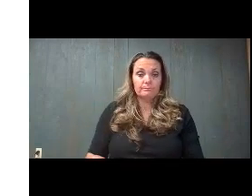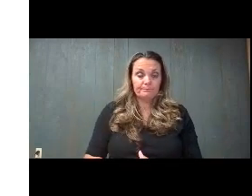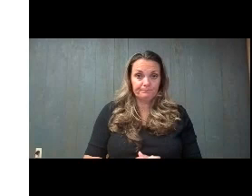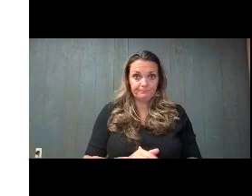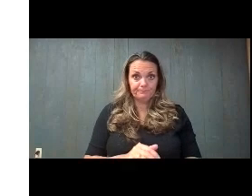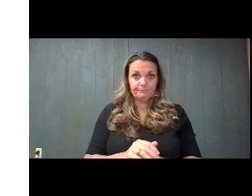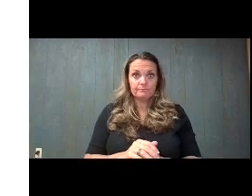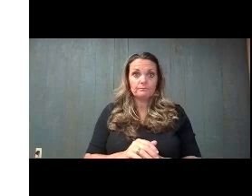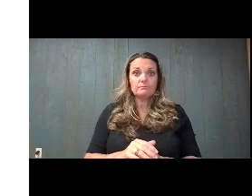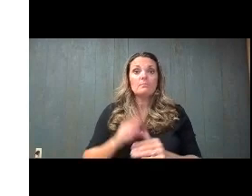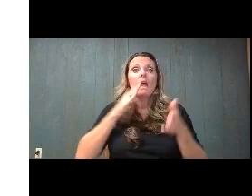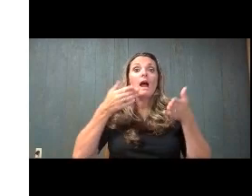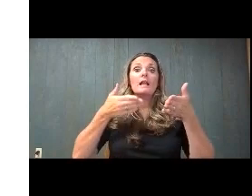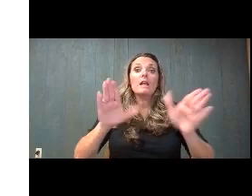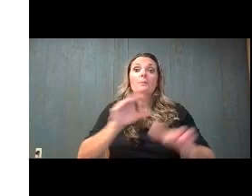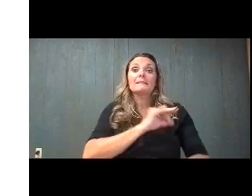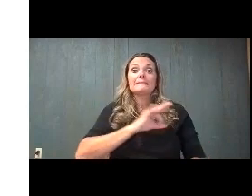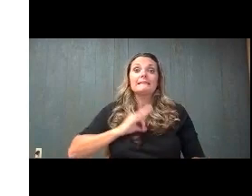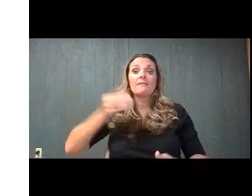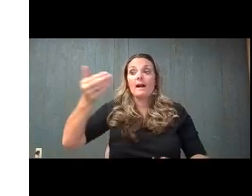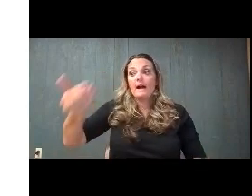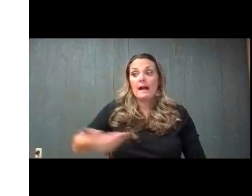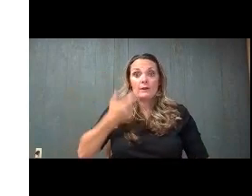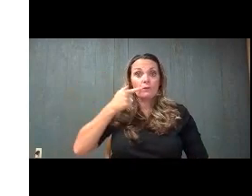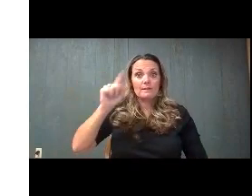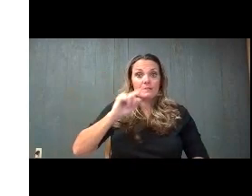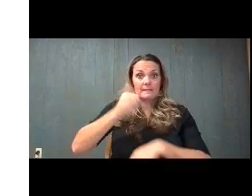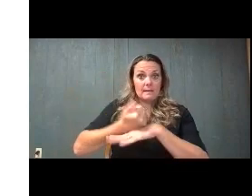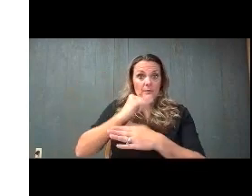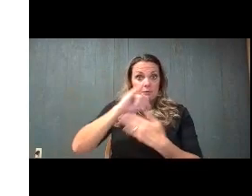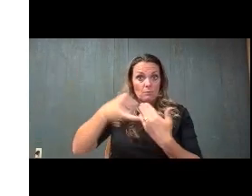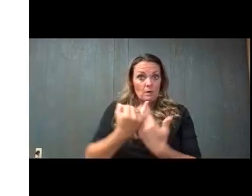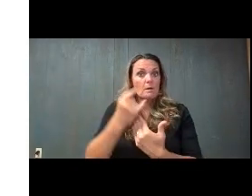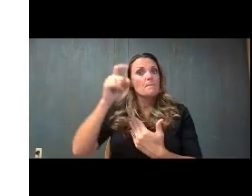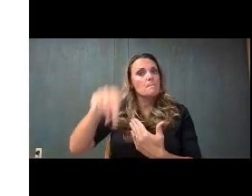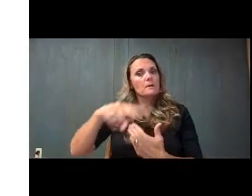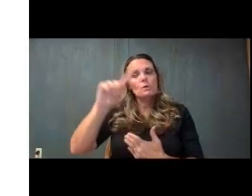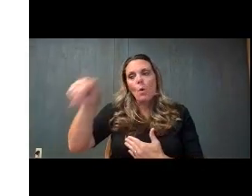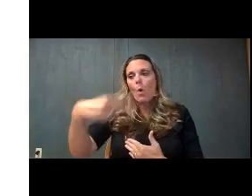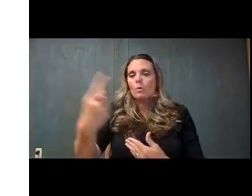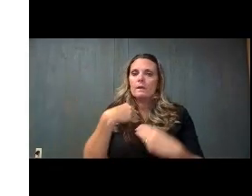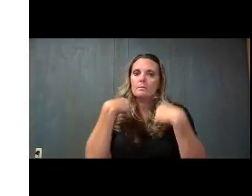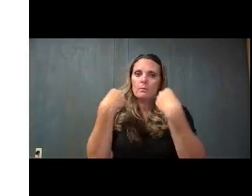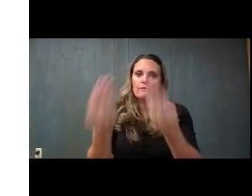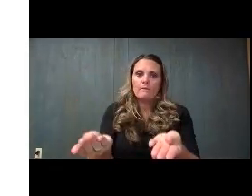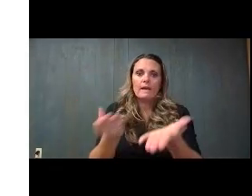Allowable staff hired for the establishment project must only deliver employment services